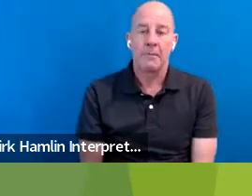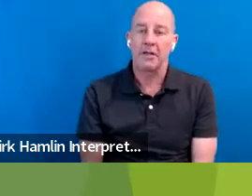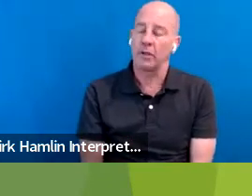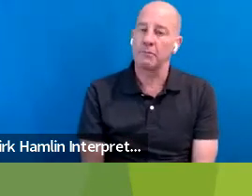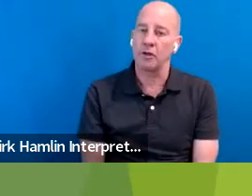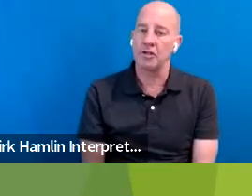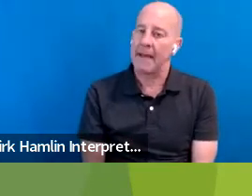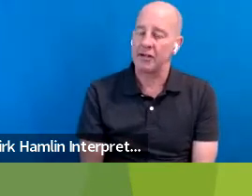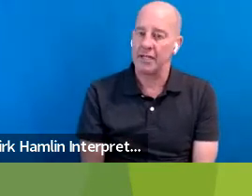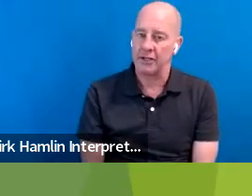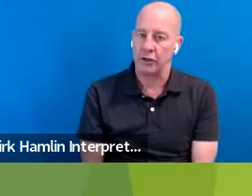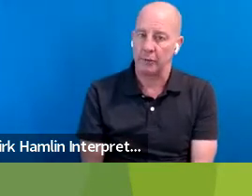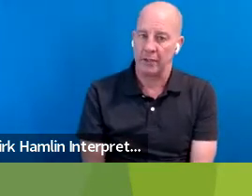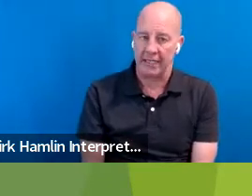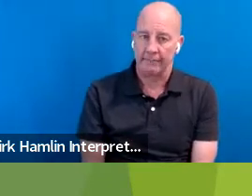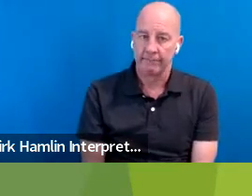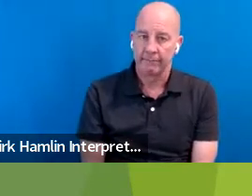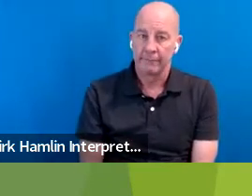but it's really important to match the needs of your community.